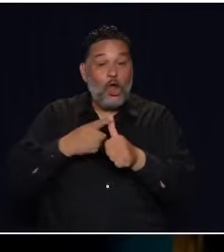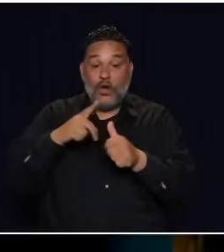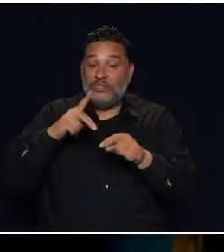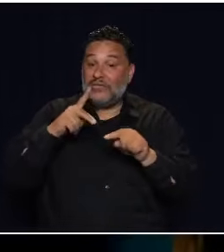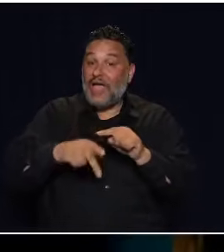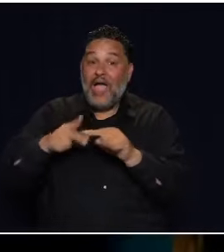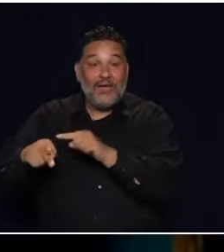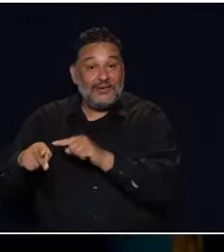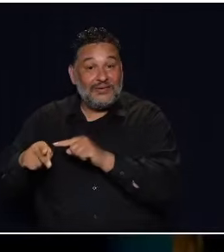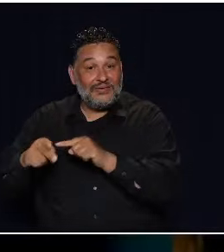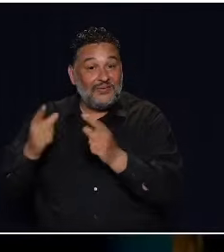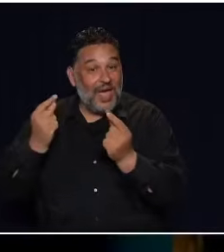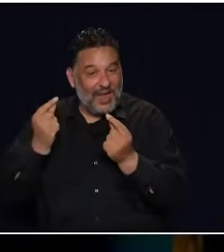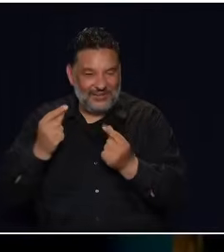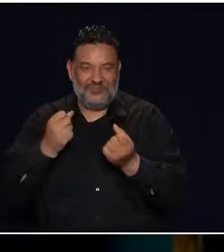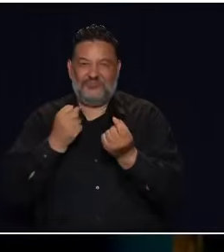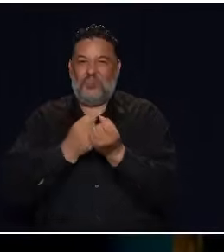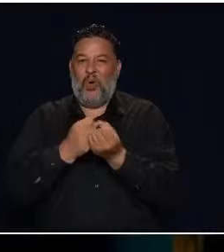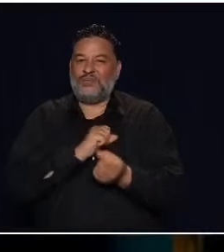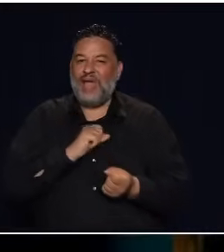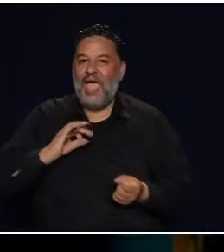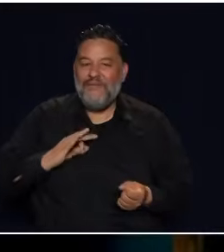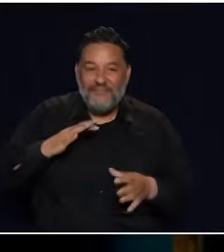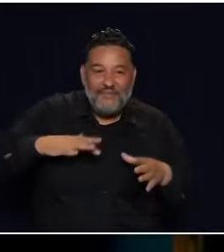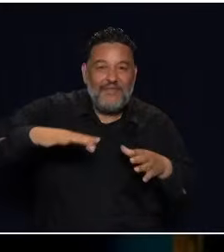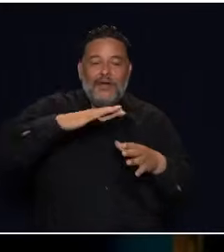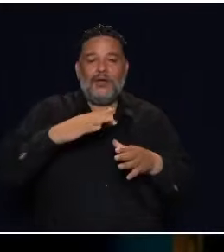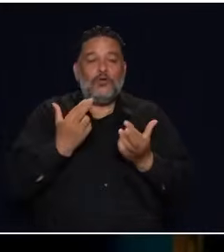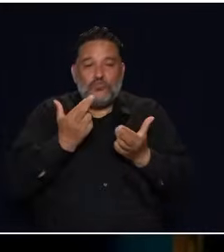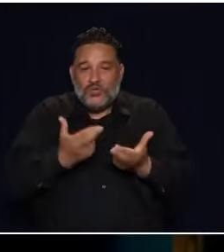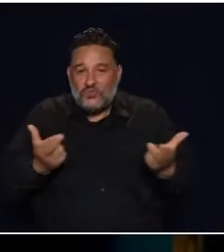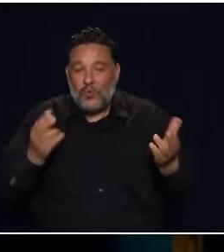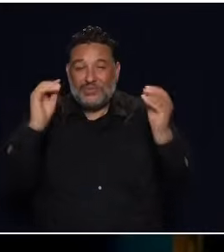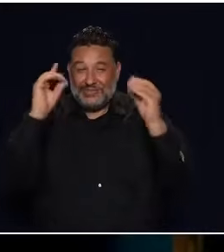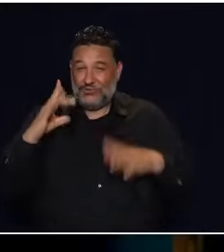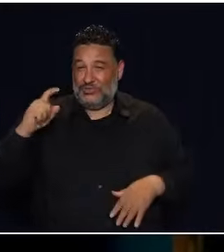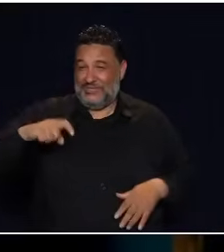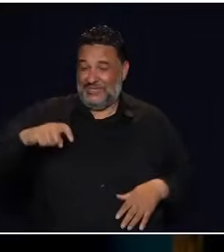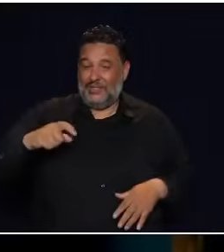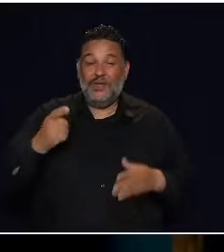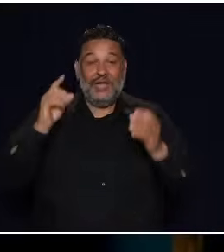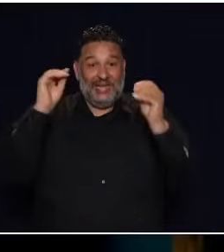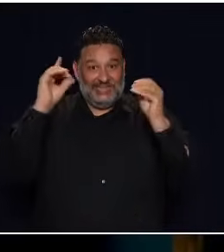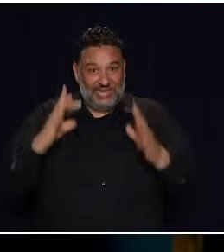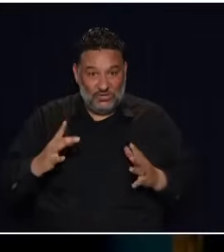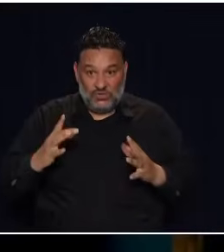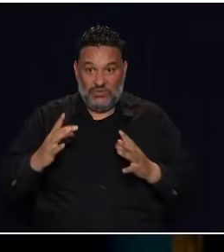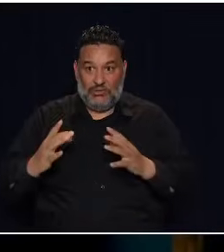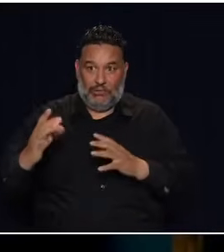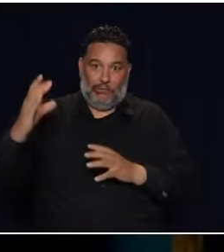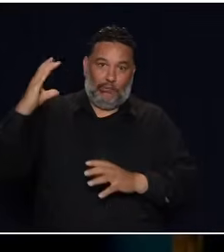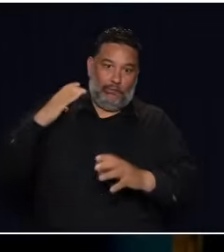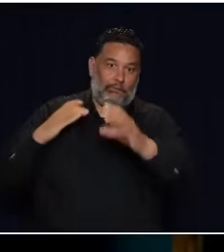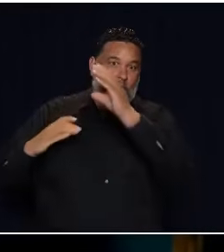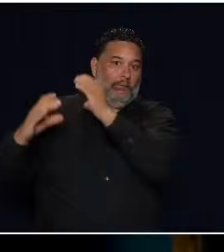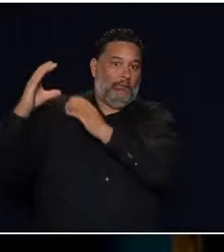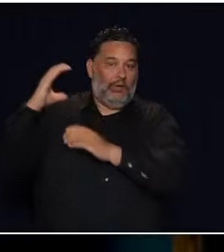CAFETERIA WORKERS. WHEN THOSE BUDGETS GET CUT THE FIRST ITEMS CUT OFF THE BUDGET ARE THE SUPPORT STAFF, THE